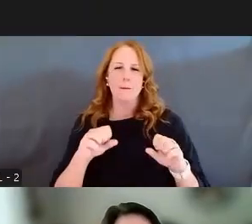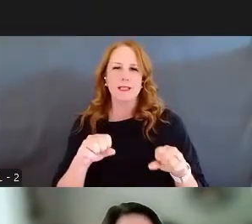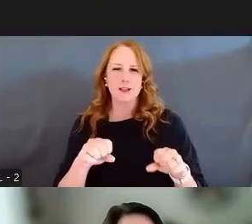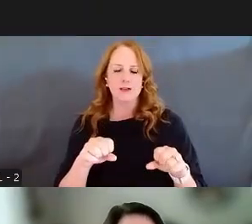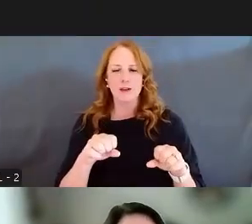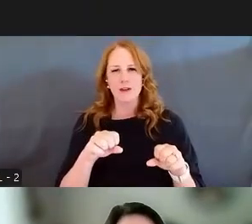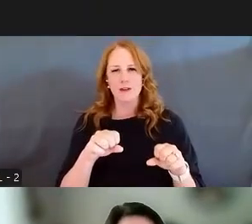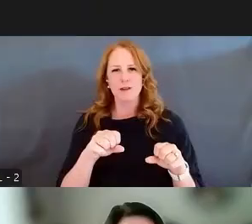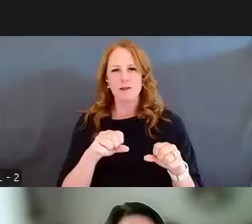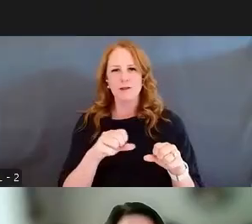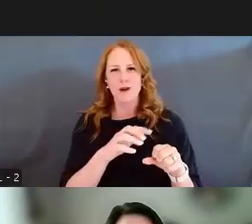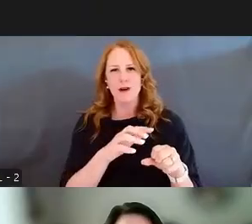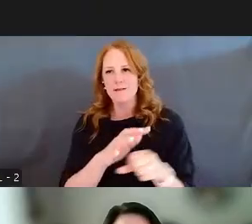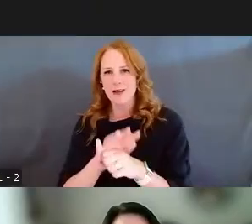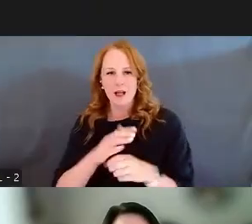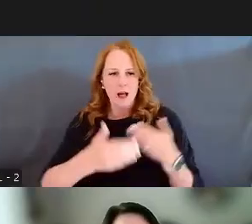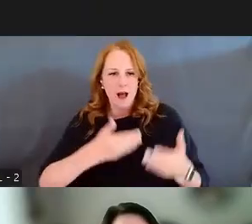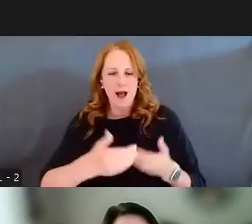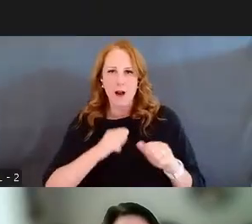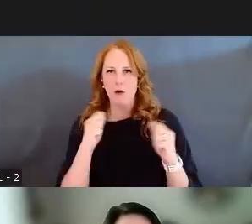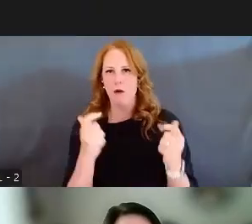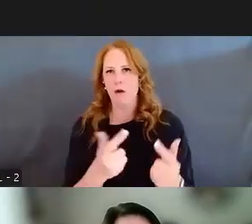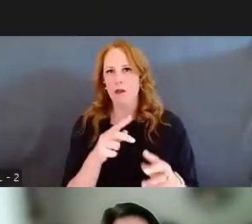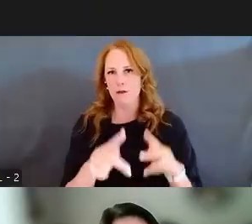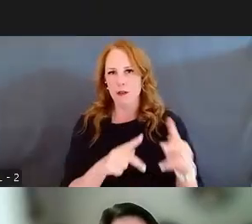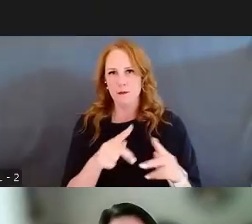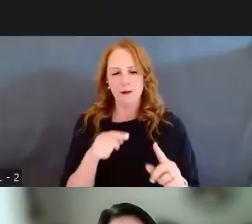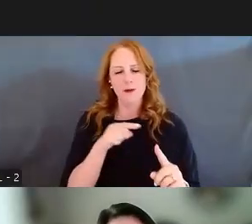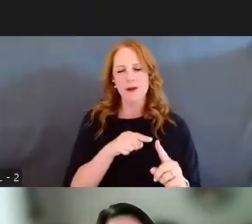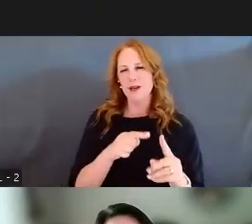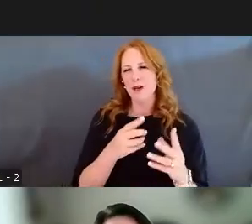that might be hired into the program. and he really wanted a more broad perspective